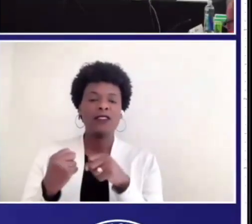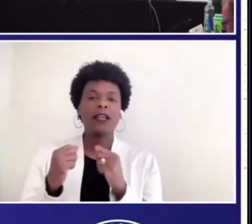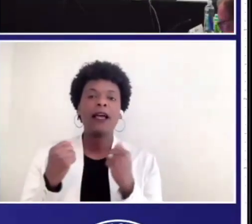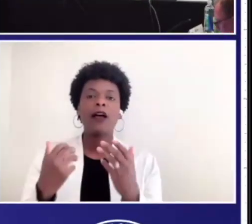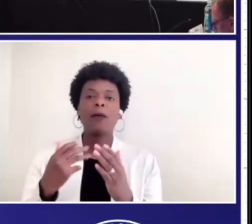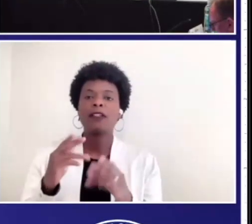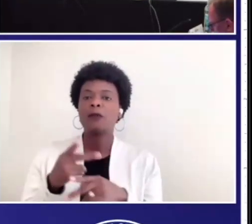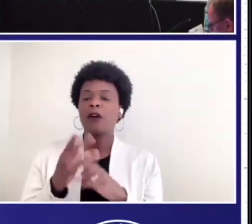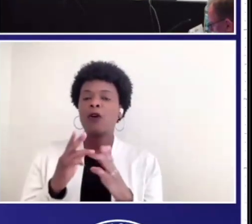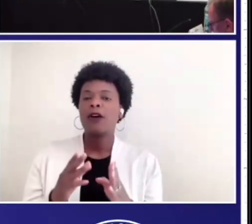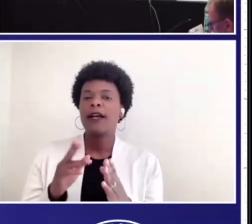under the fixed repayment plans.